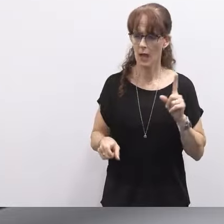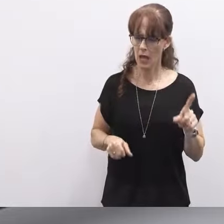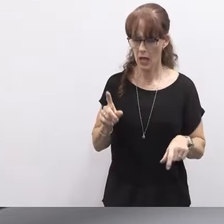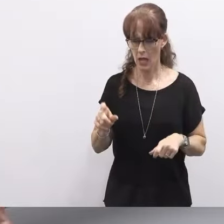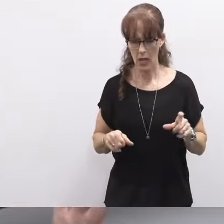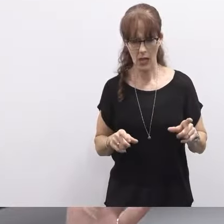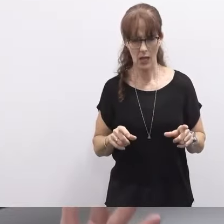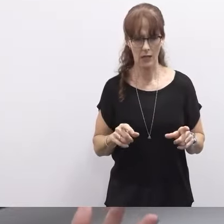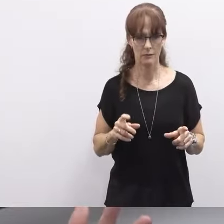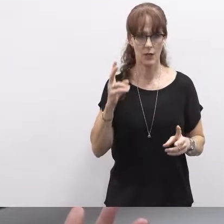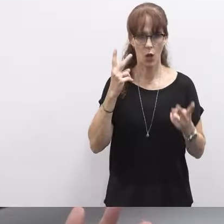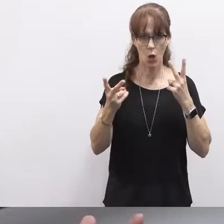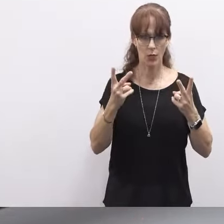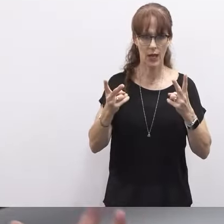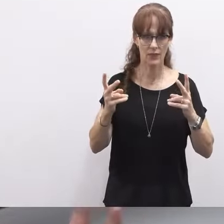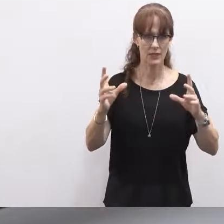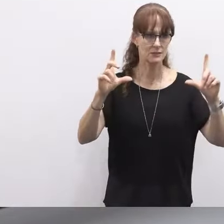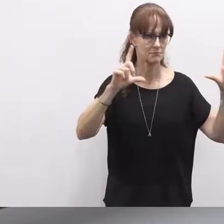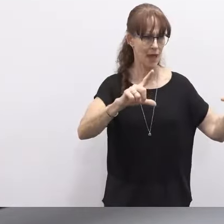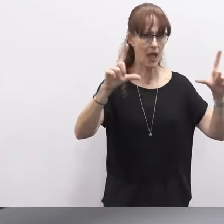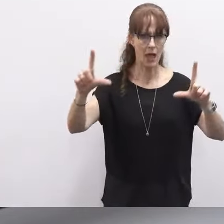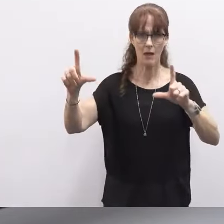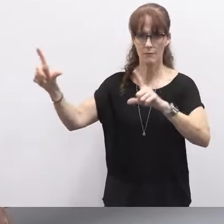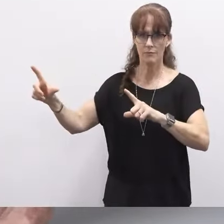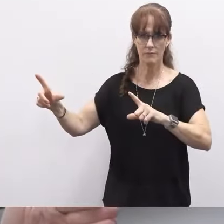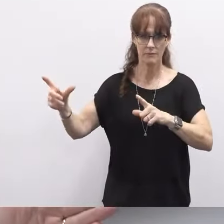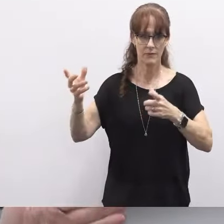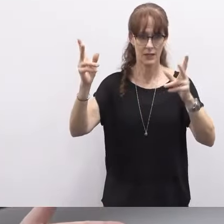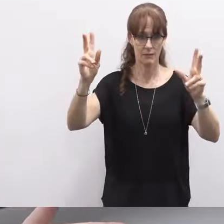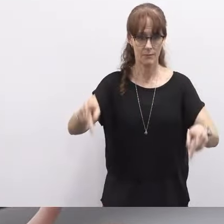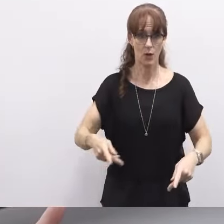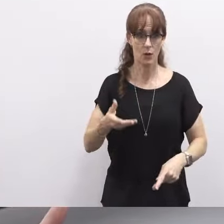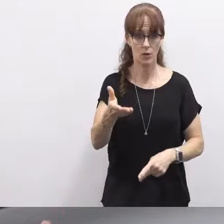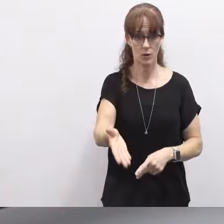and getting to look at these big maps in real time or on the foam core boards.